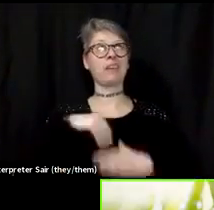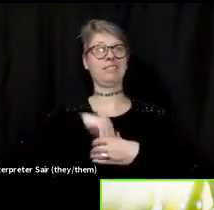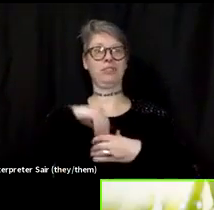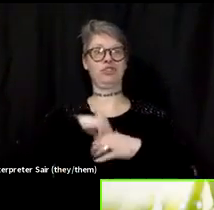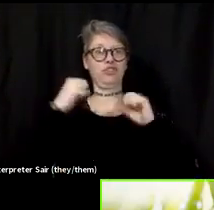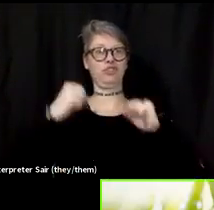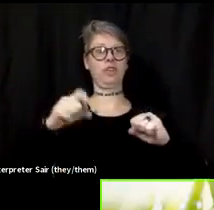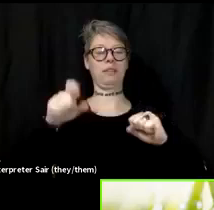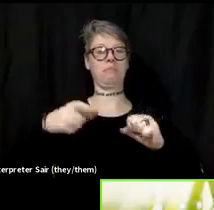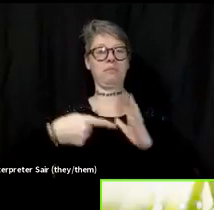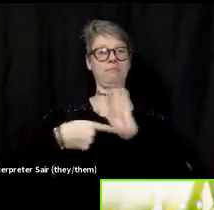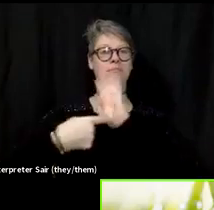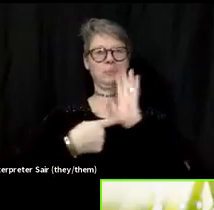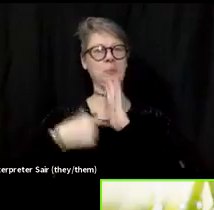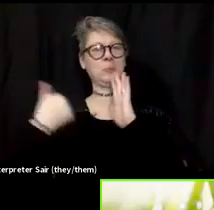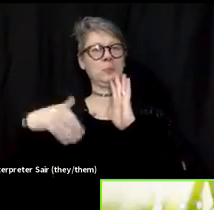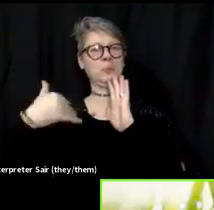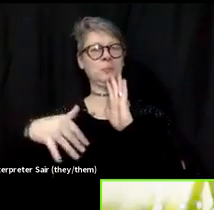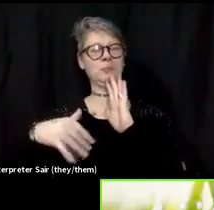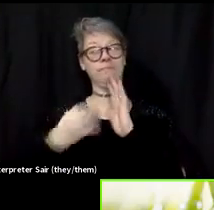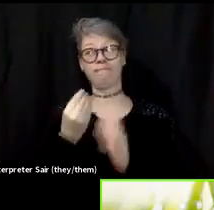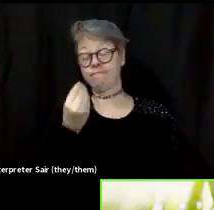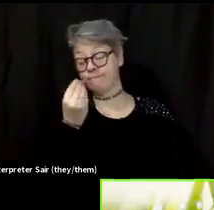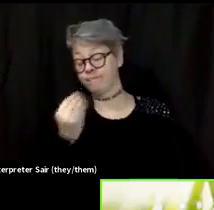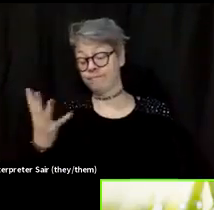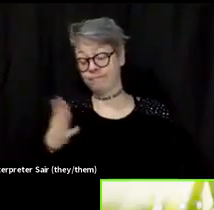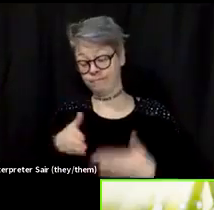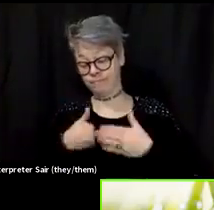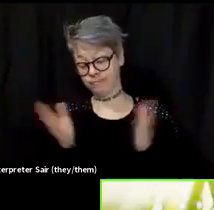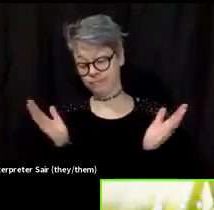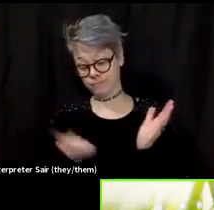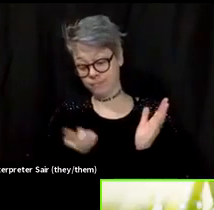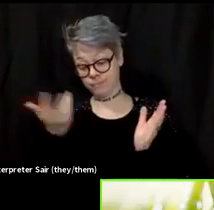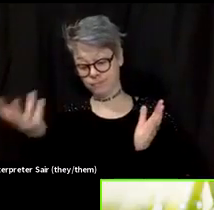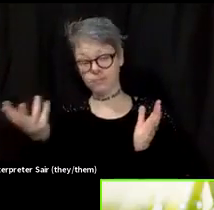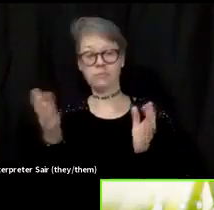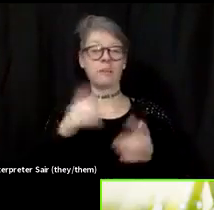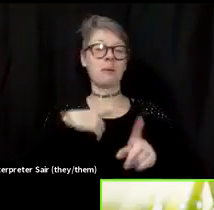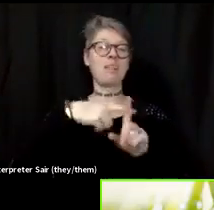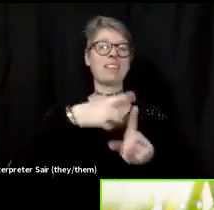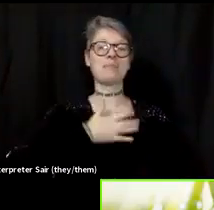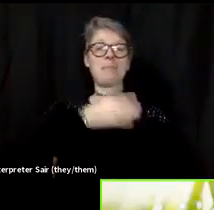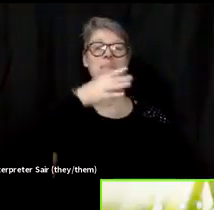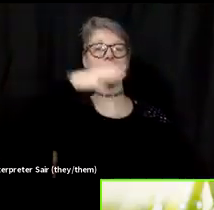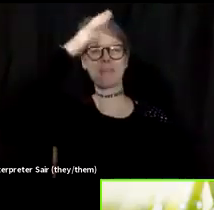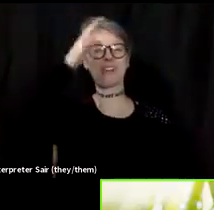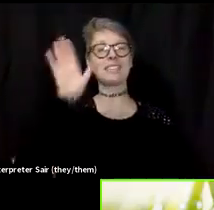probably a lot of stress probably a lot of strength of my part but also. so my parents, there my parents, their parenting